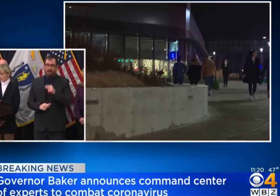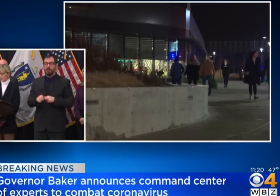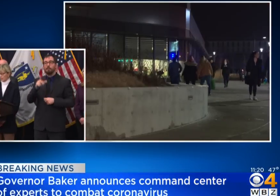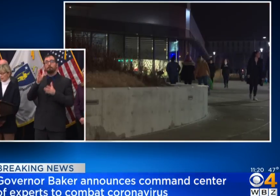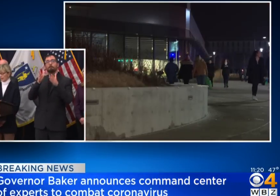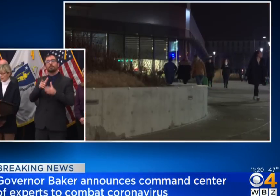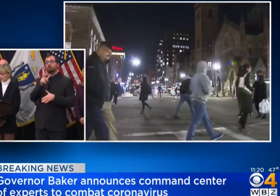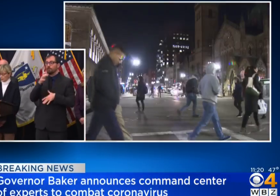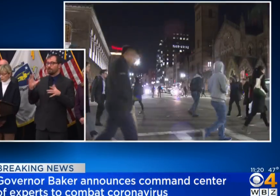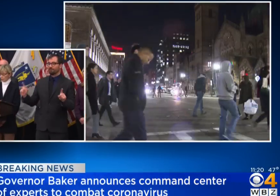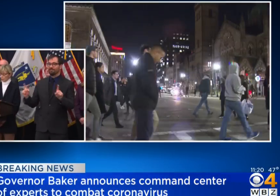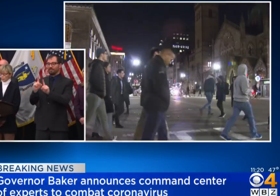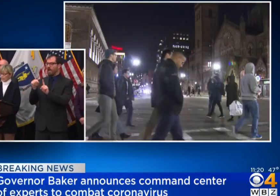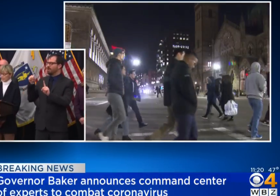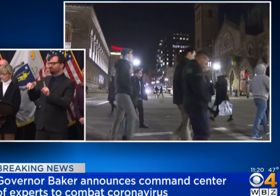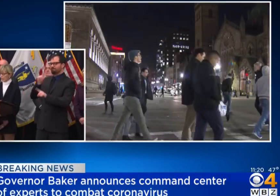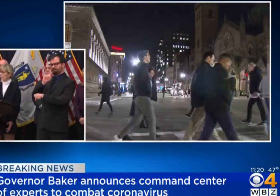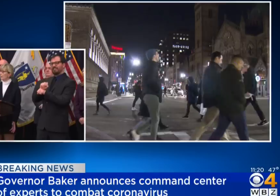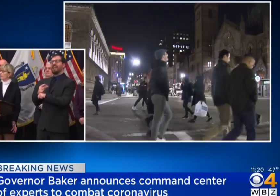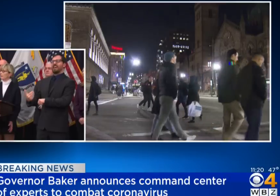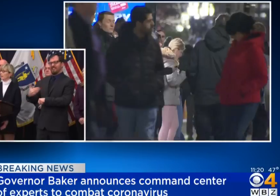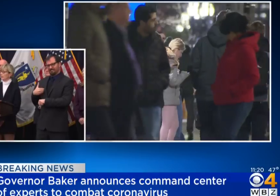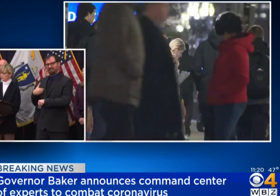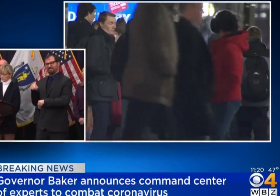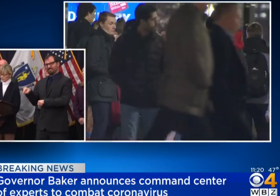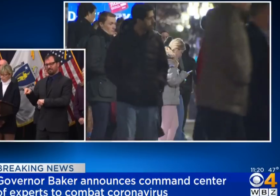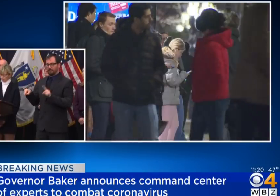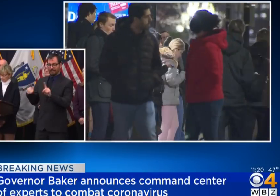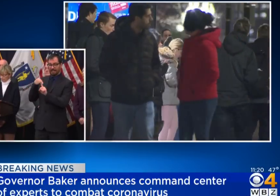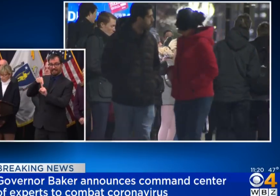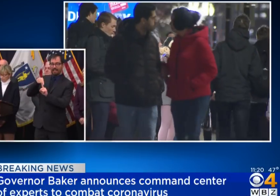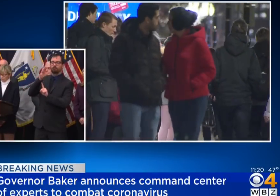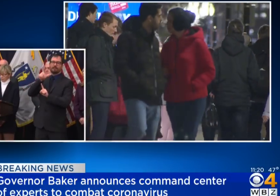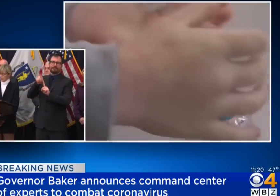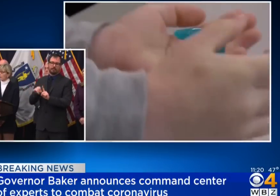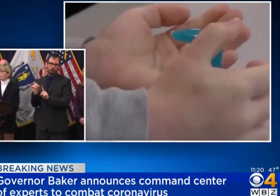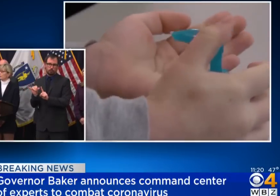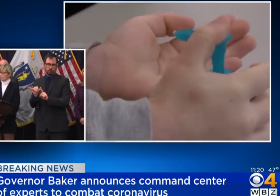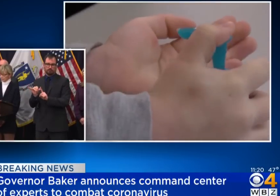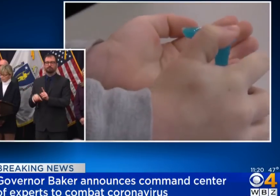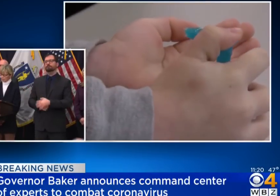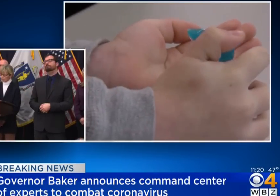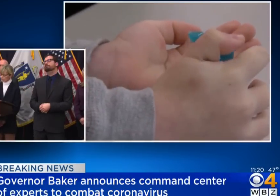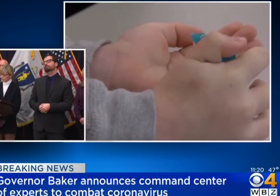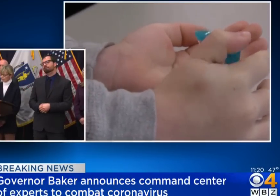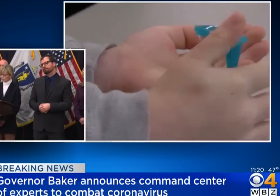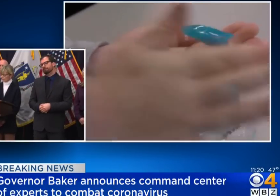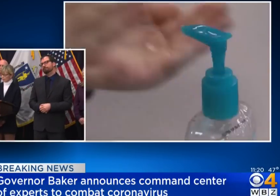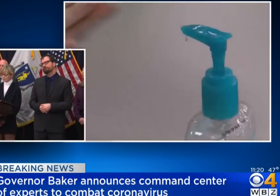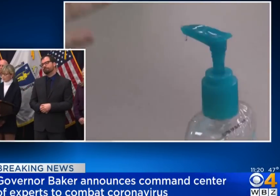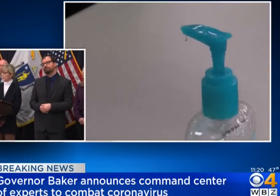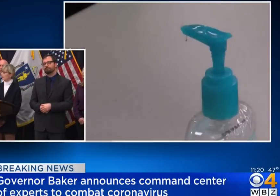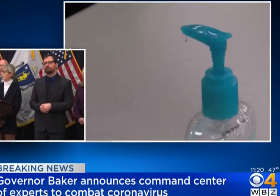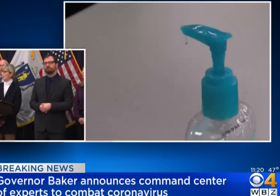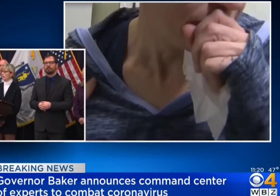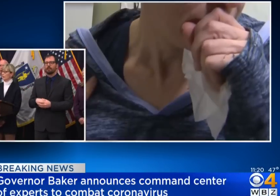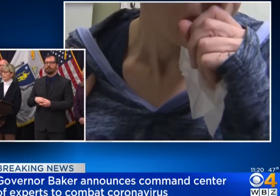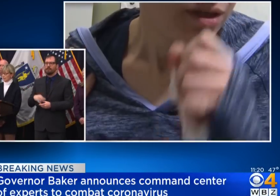OF HAVING COVID-19 INFECTION, INDIVIDUALS WHO HAVE HAD CLOSE CONTACT WITH SOMEONE WITH CONFIRMED COVID-19 WHILE